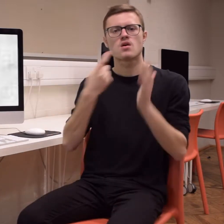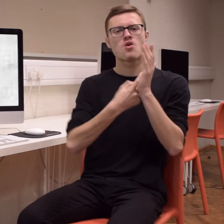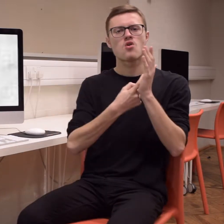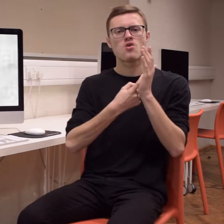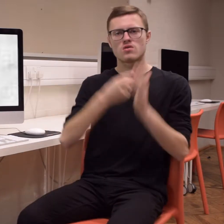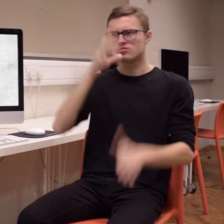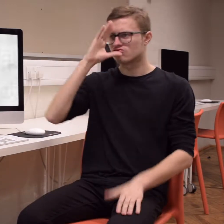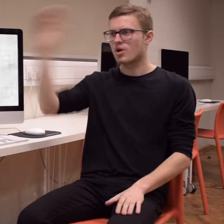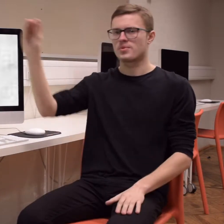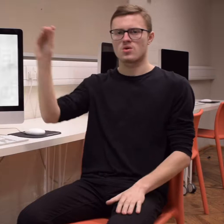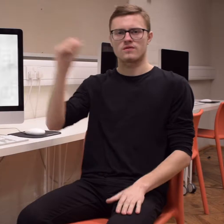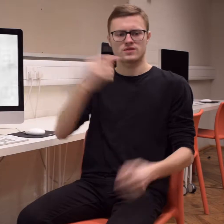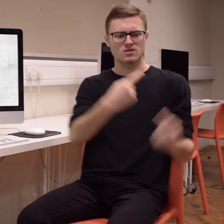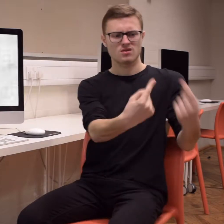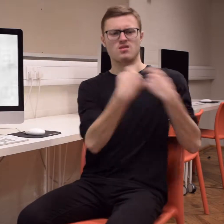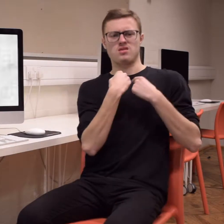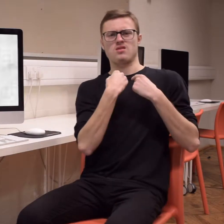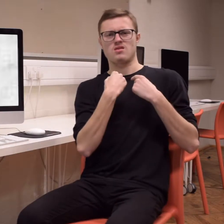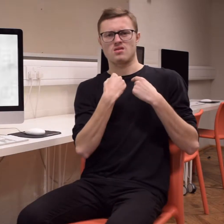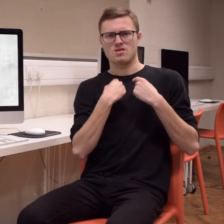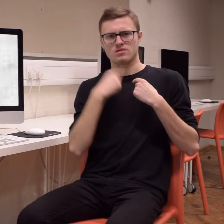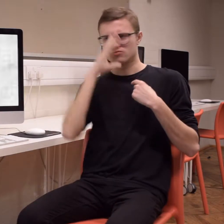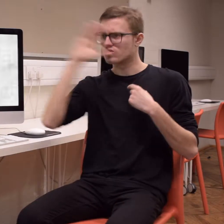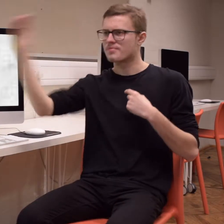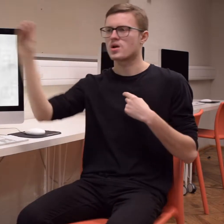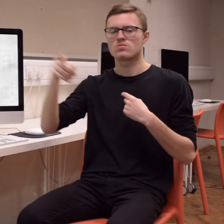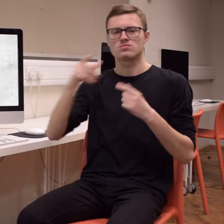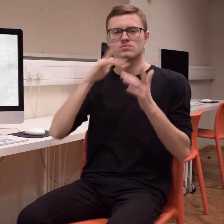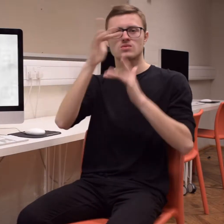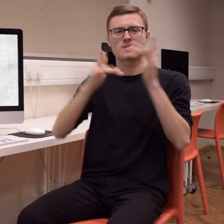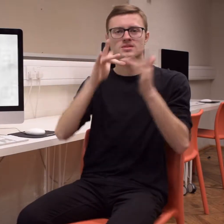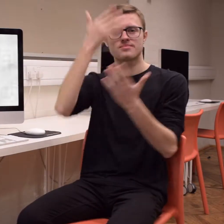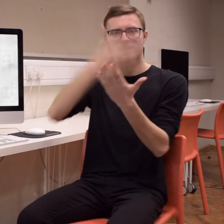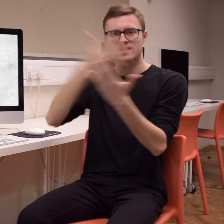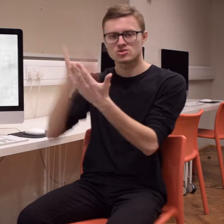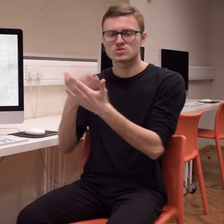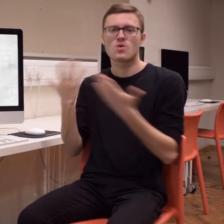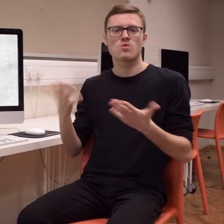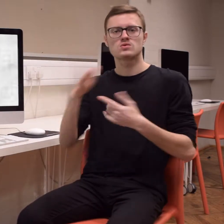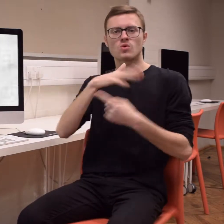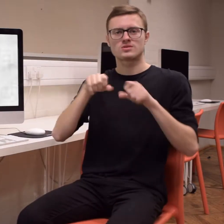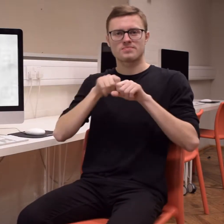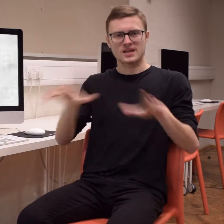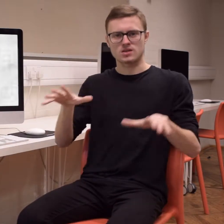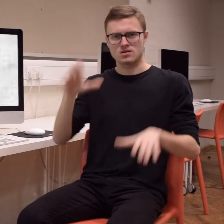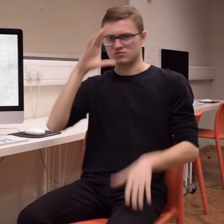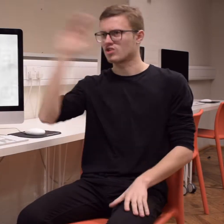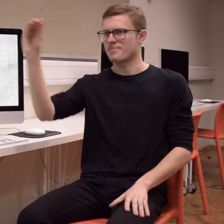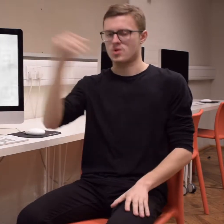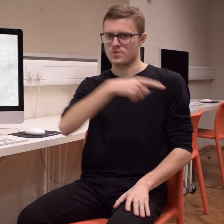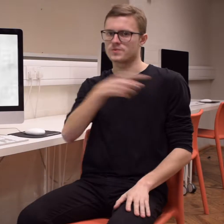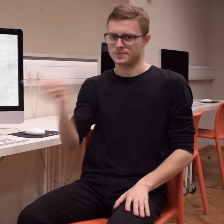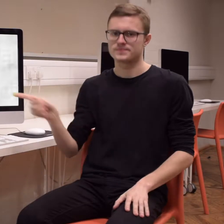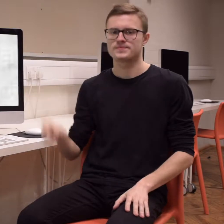R - Report the incident(s) to internet service providers’ websites and/or social media sites.